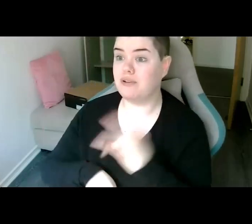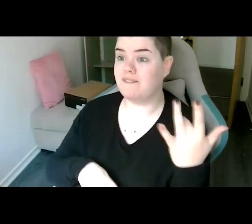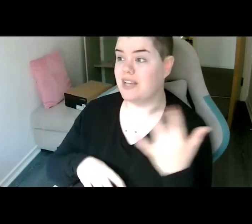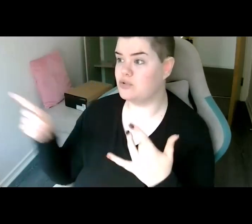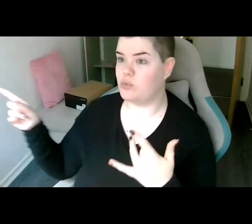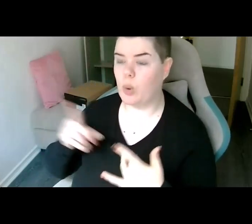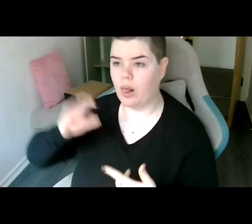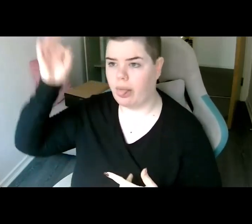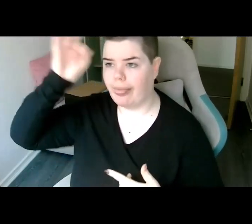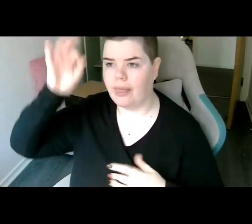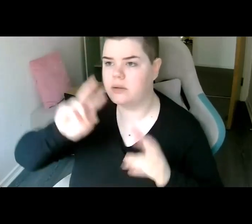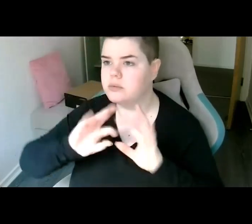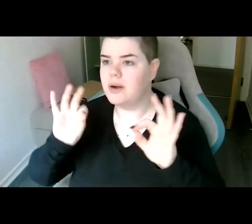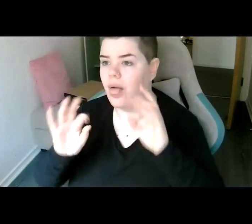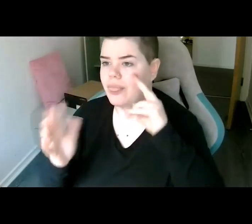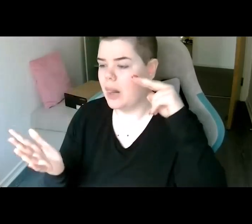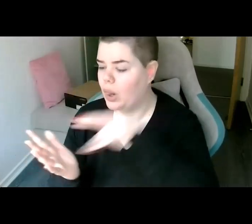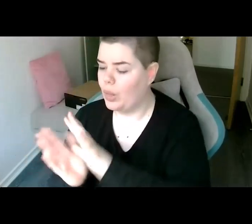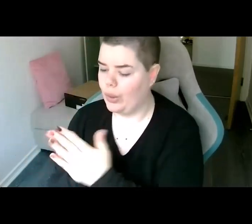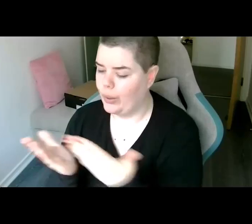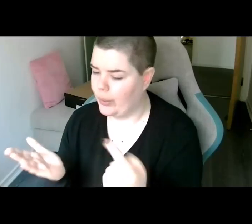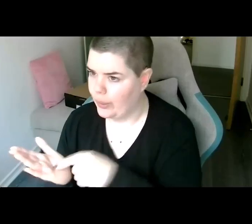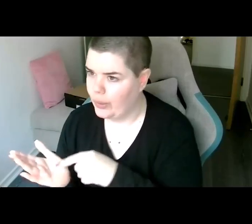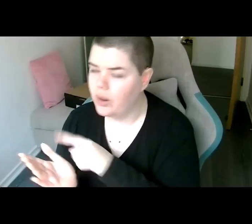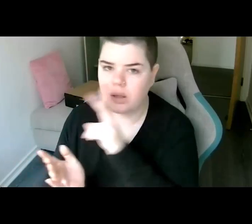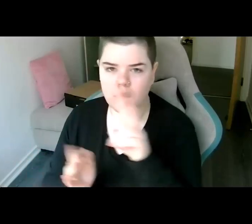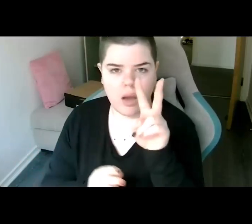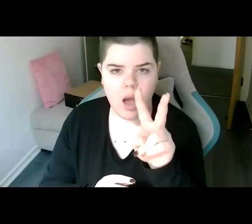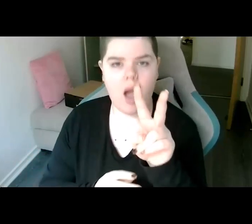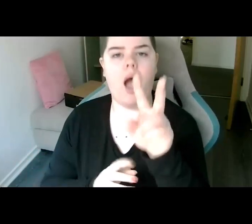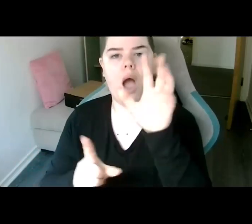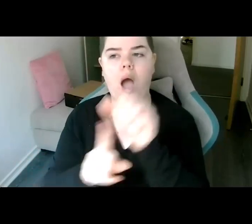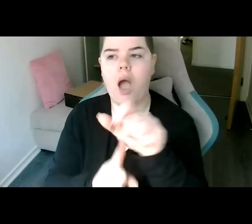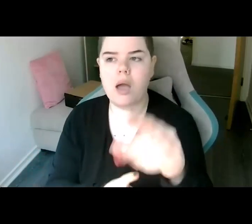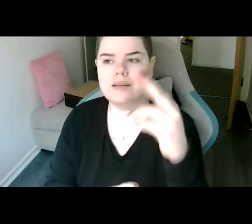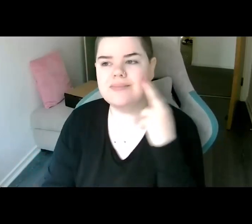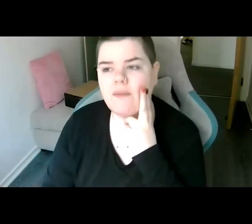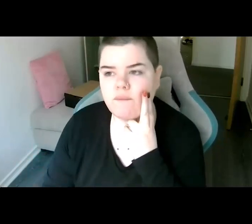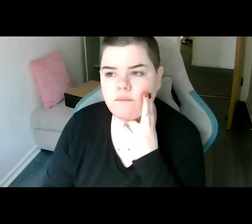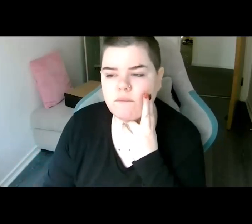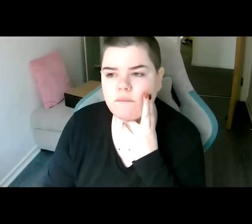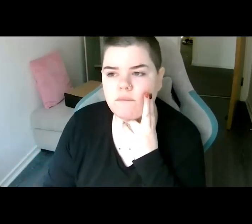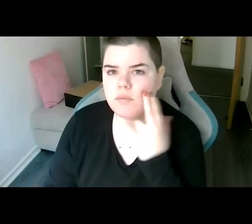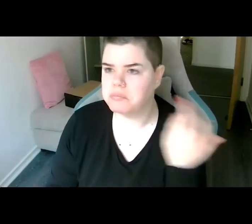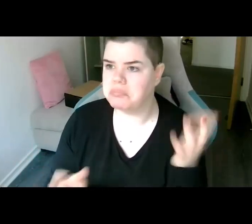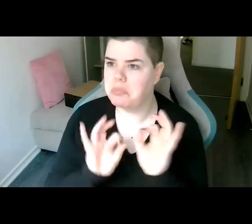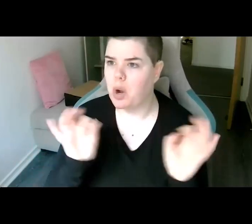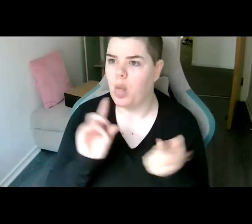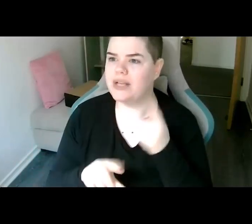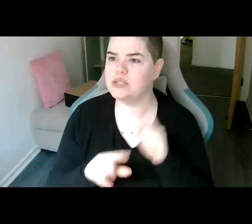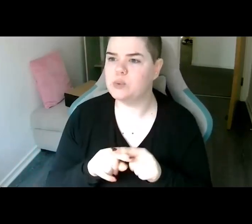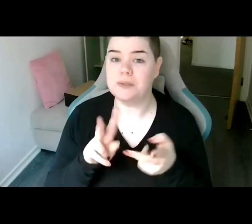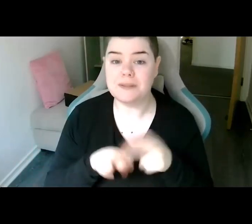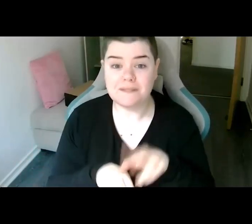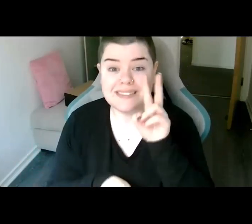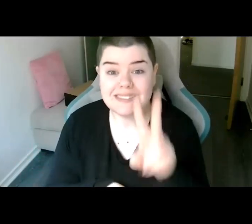professional, any healthcare professional who maybe haven't looked at the chart, can see that information there, front and centre.